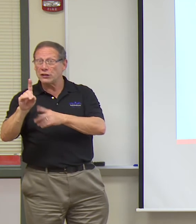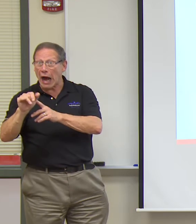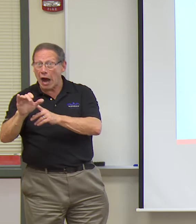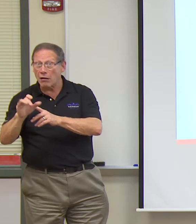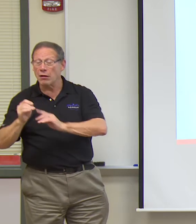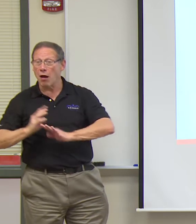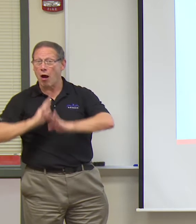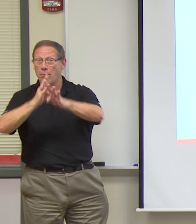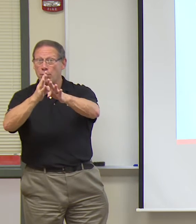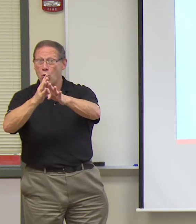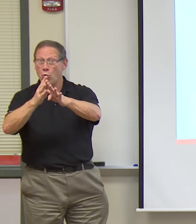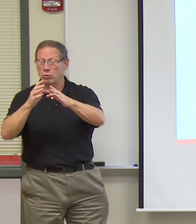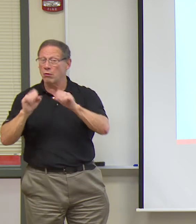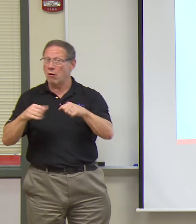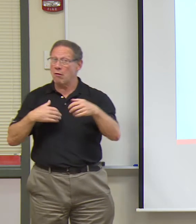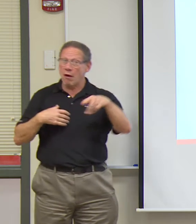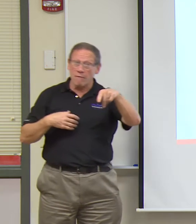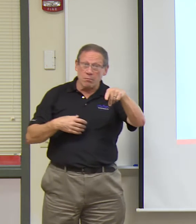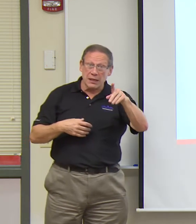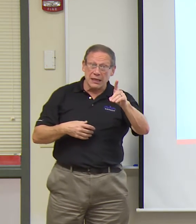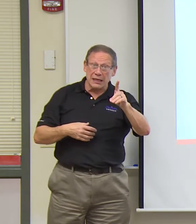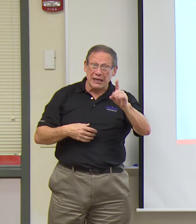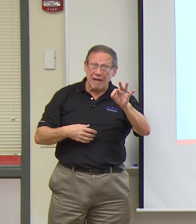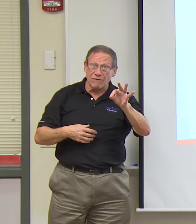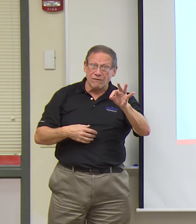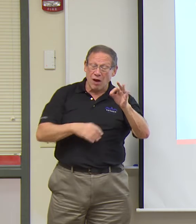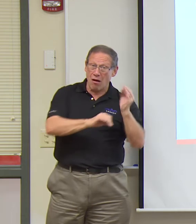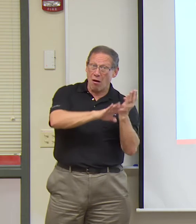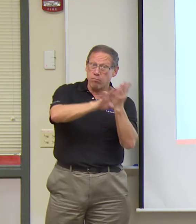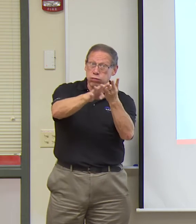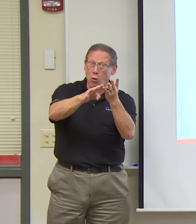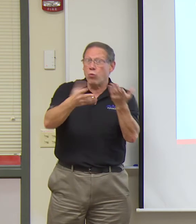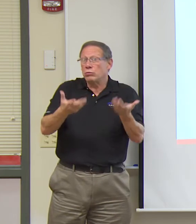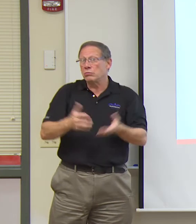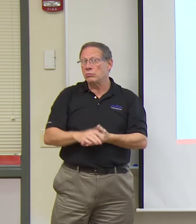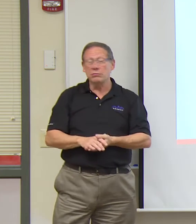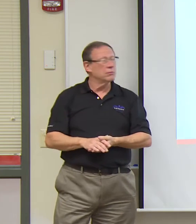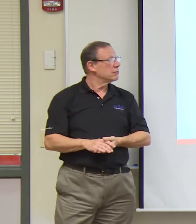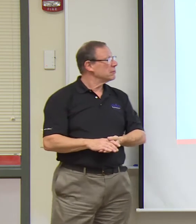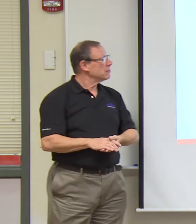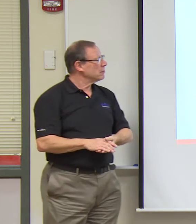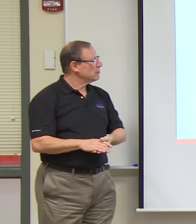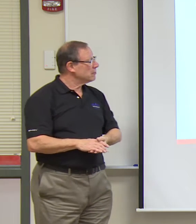but you could also put in new or existing activities